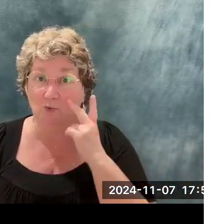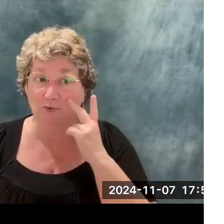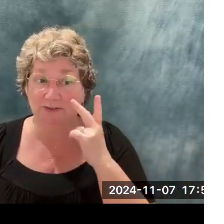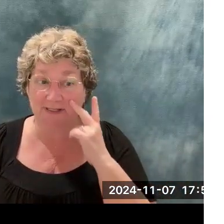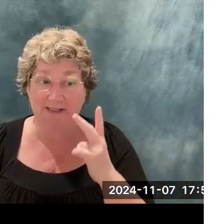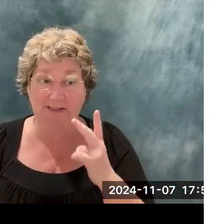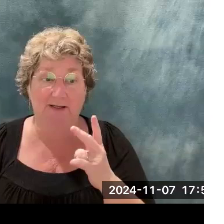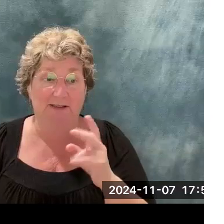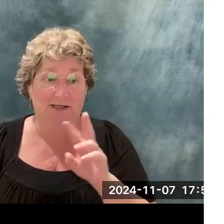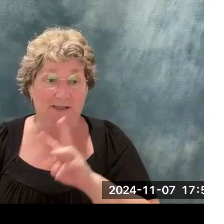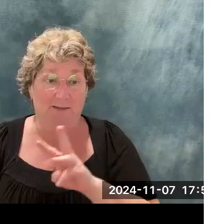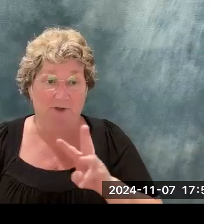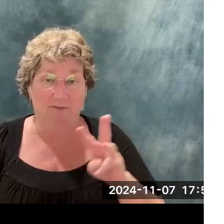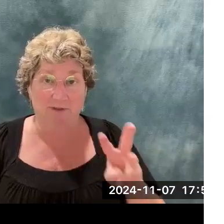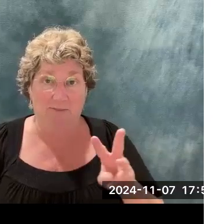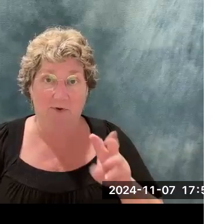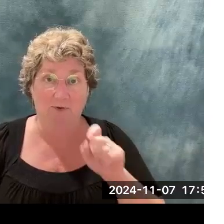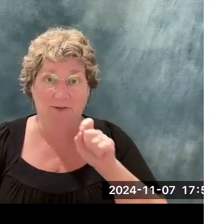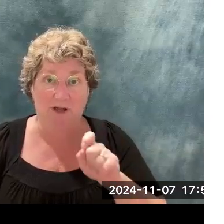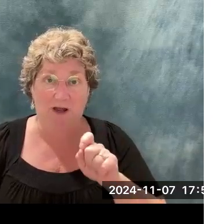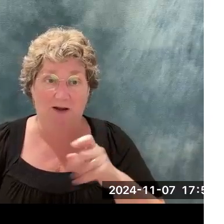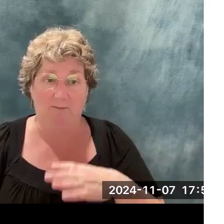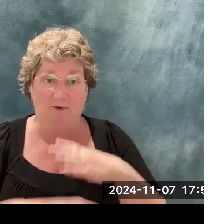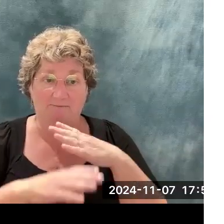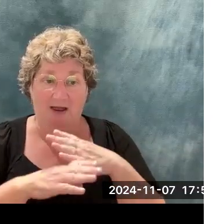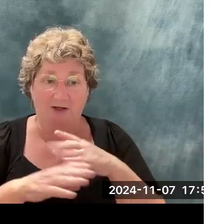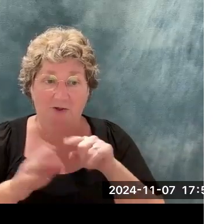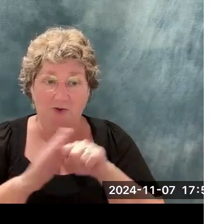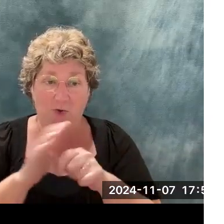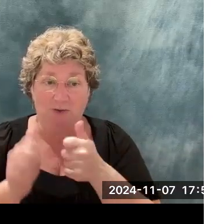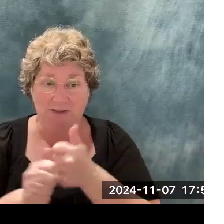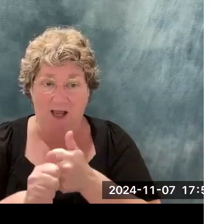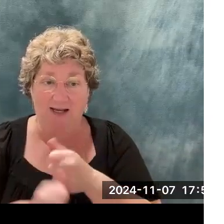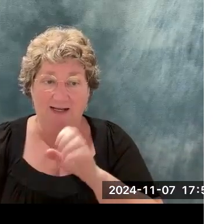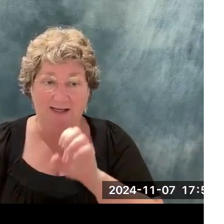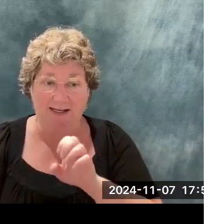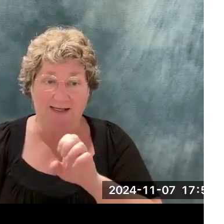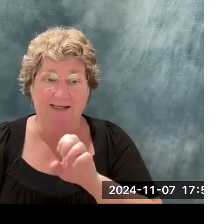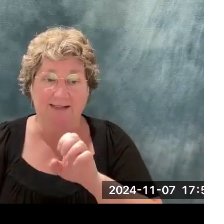bottom, which is preventsuicidesct.org. There's